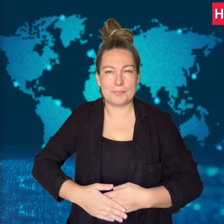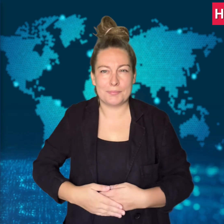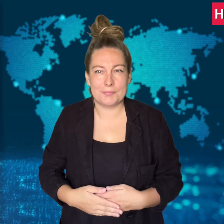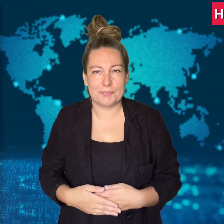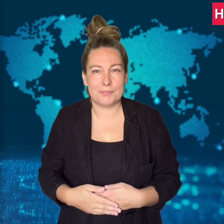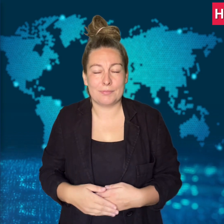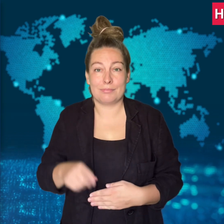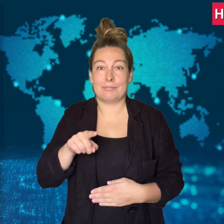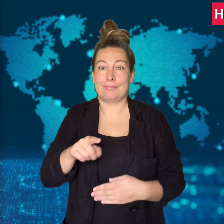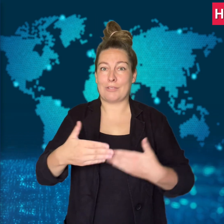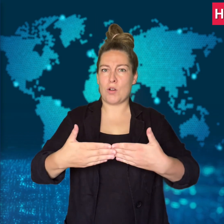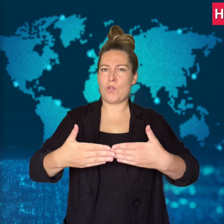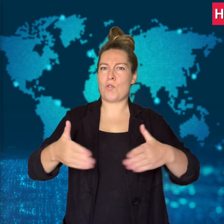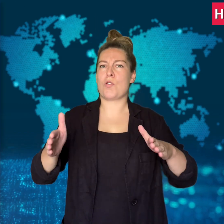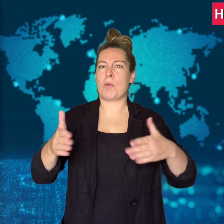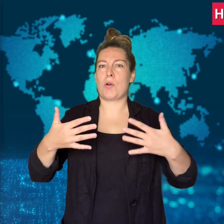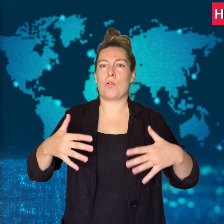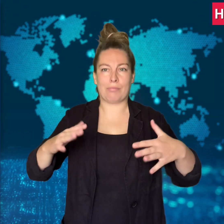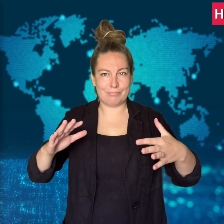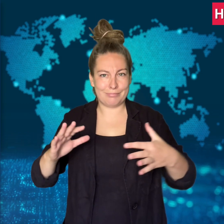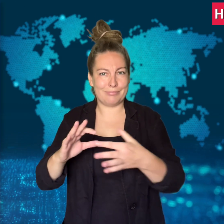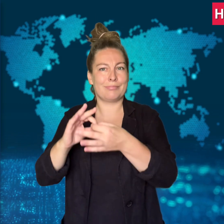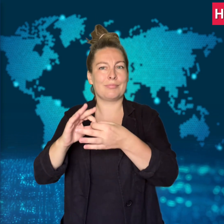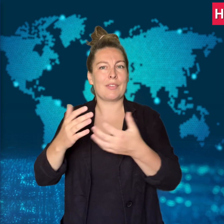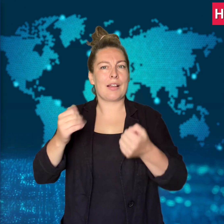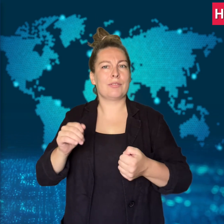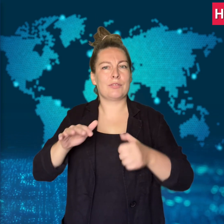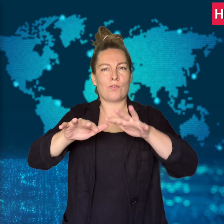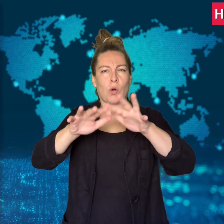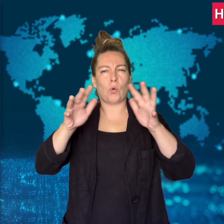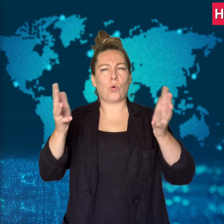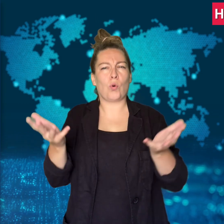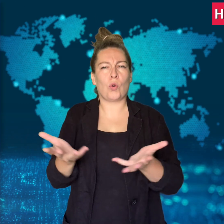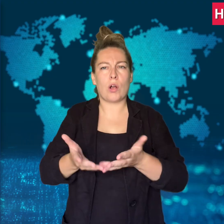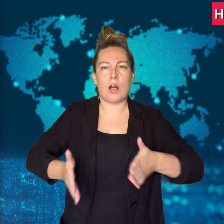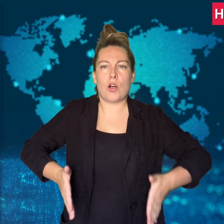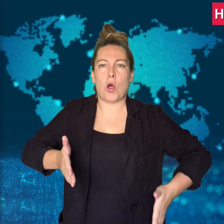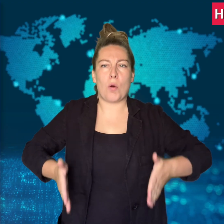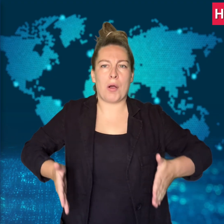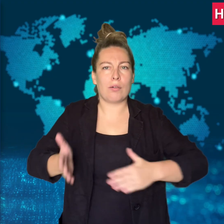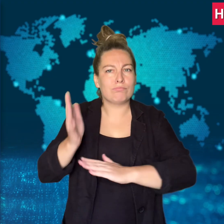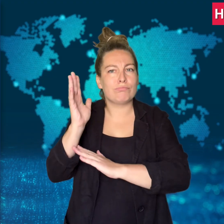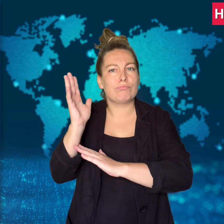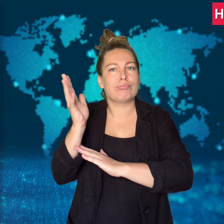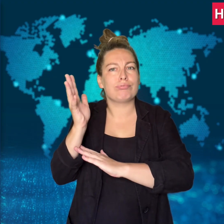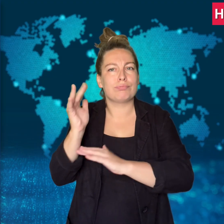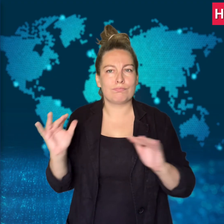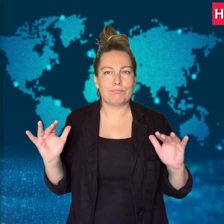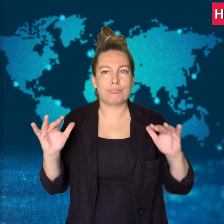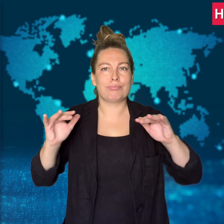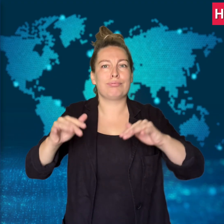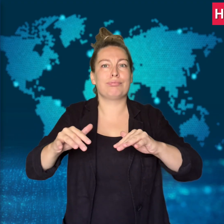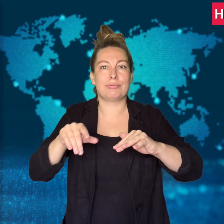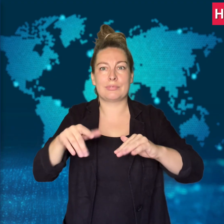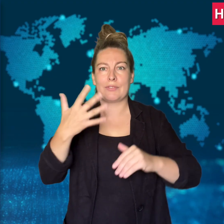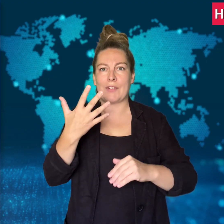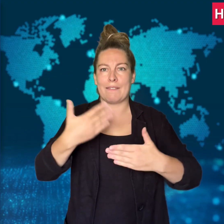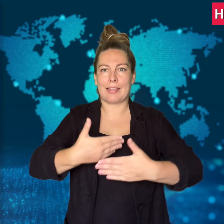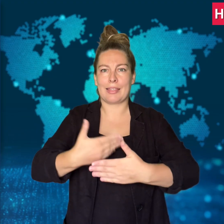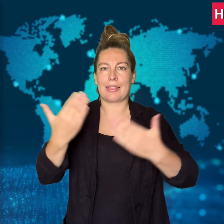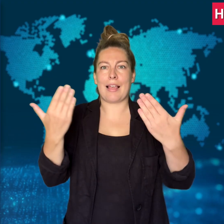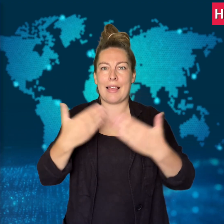five-day World Robot Conference, which features 1,500 exhibits